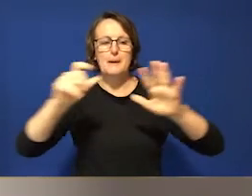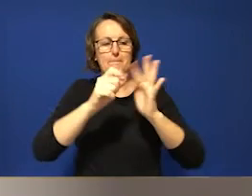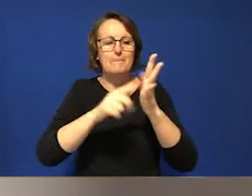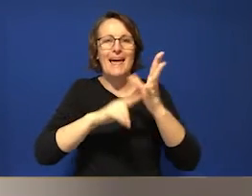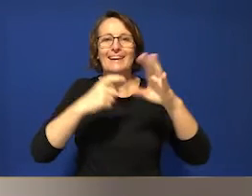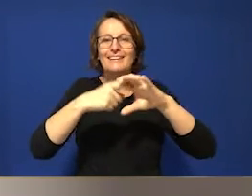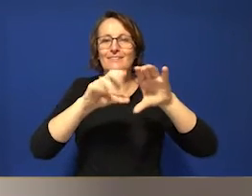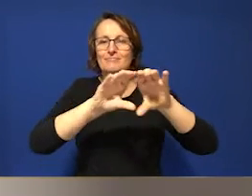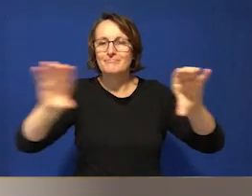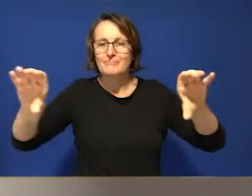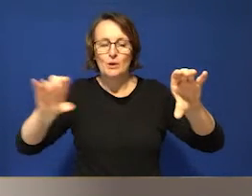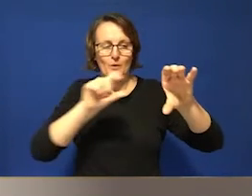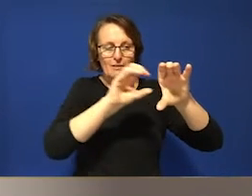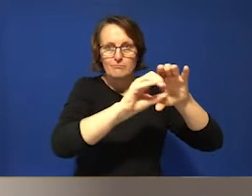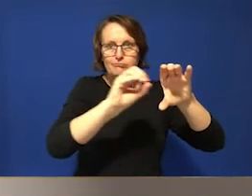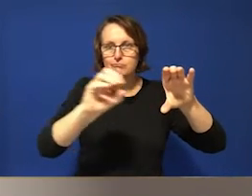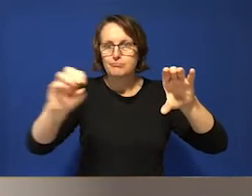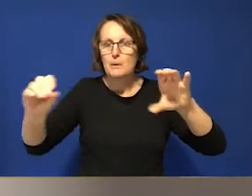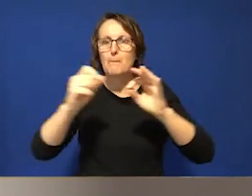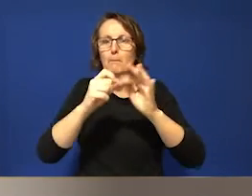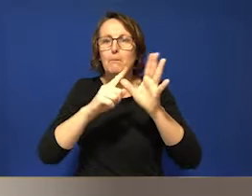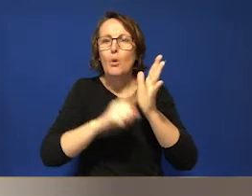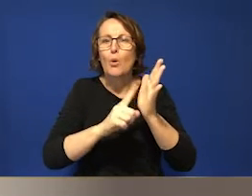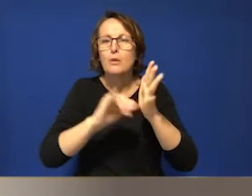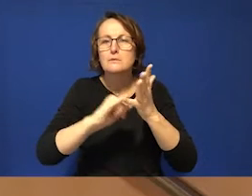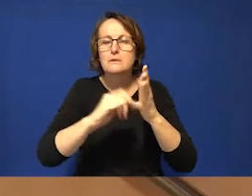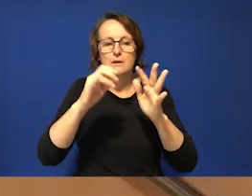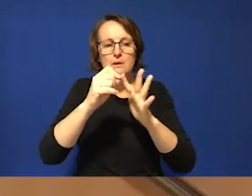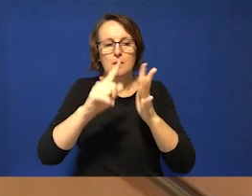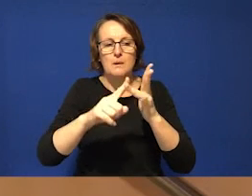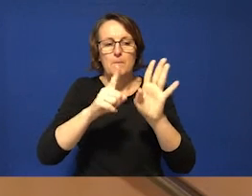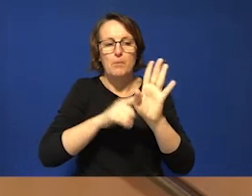with hollow polystyrene balls. And then you pour the concrete over that.